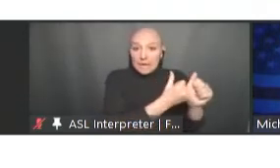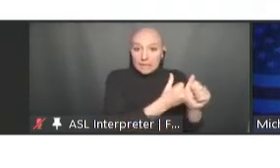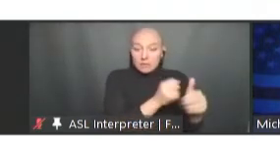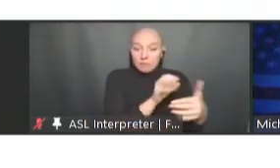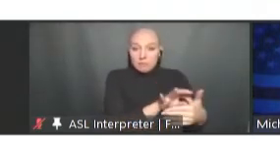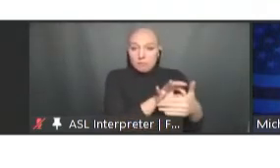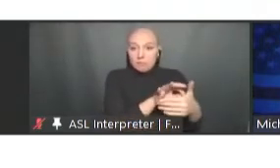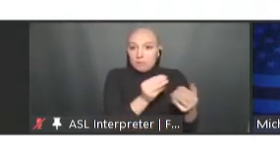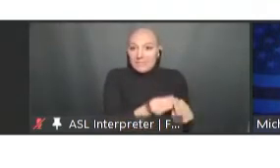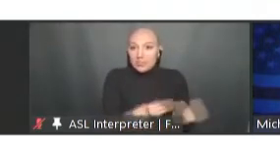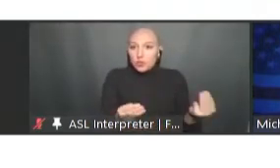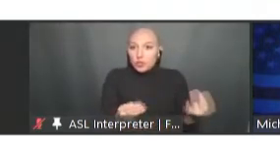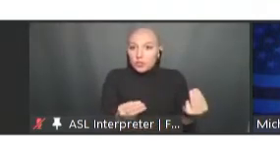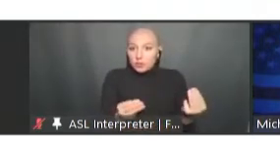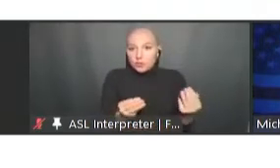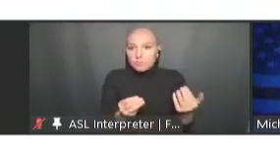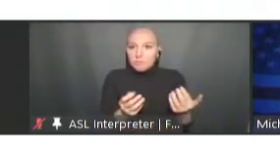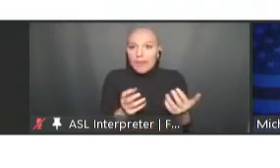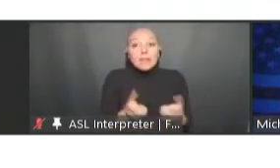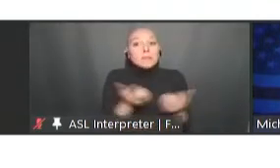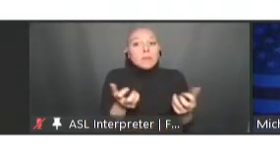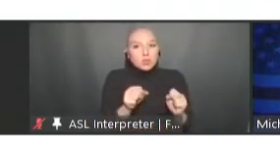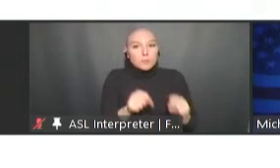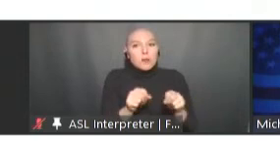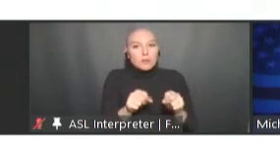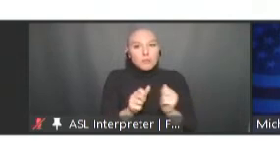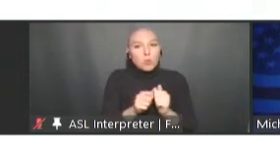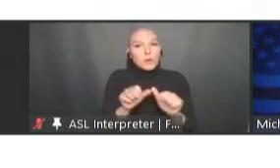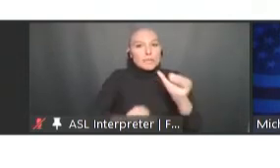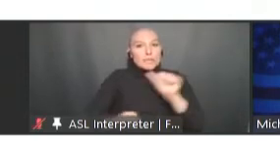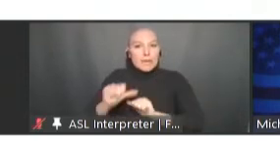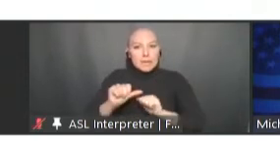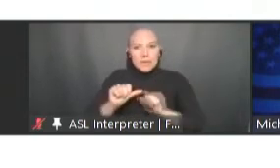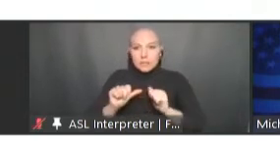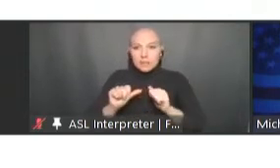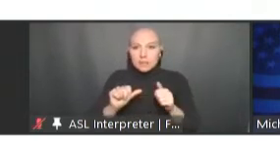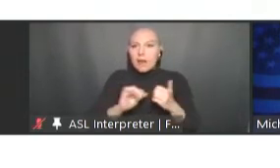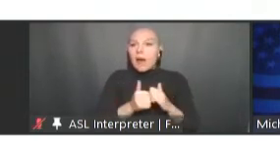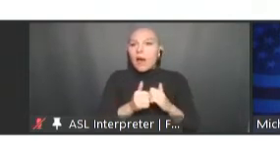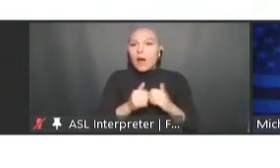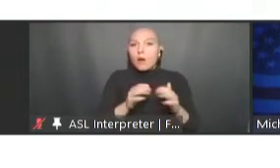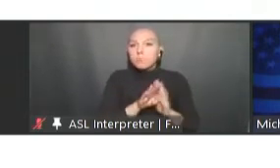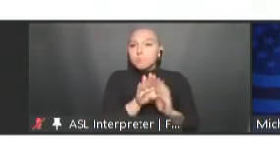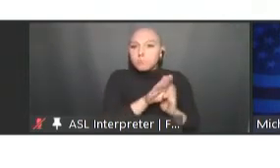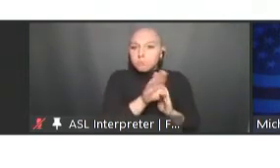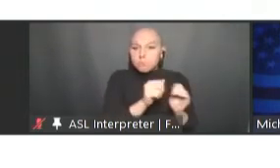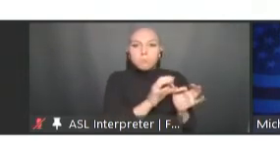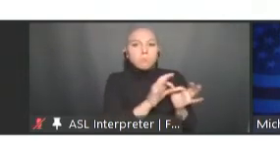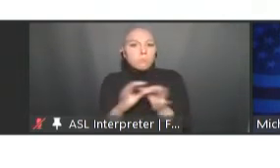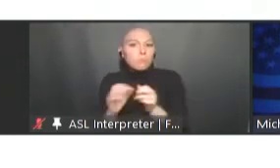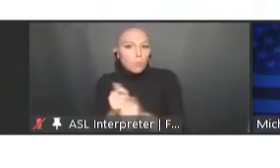we can on where the science is leading us on all issues related to vaccination. Next slide, please.